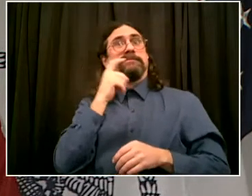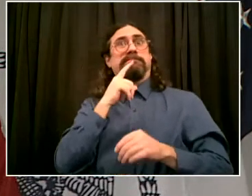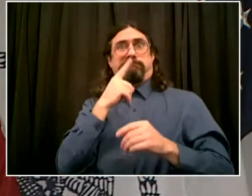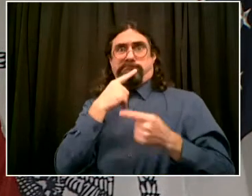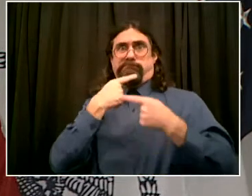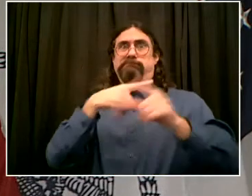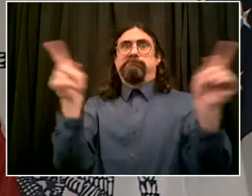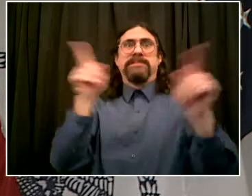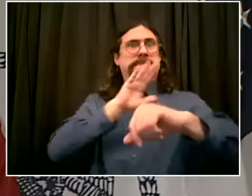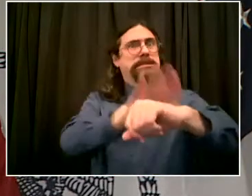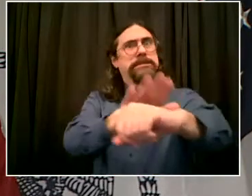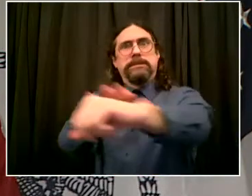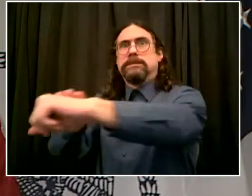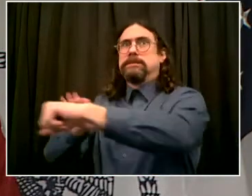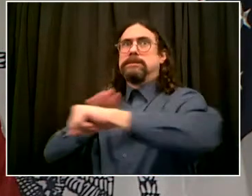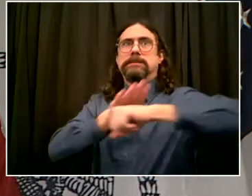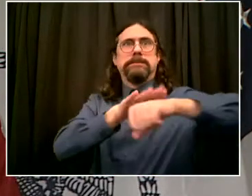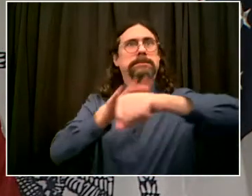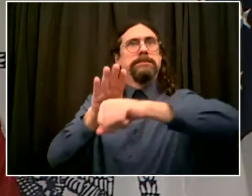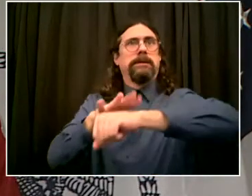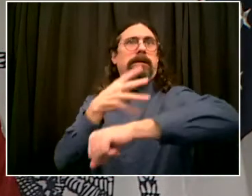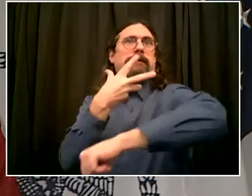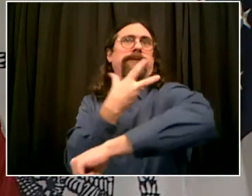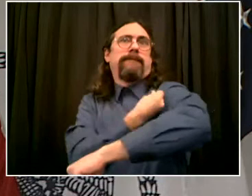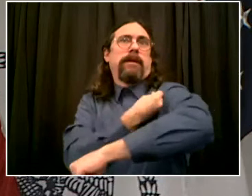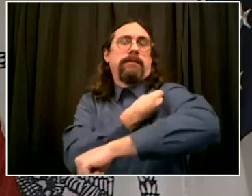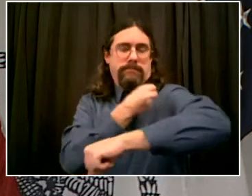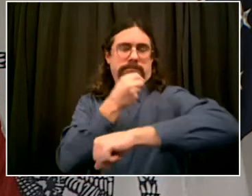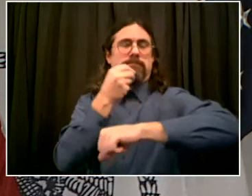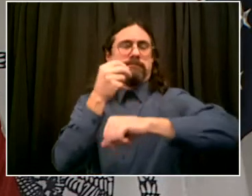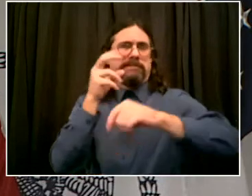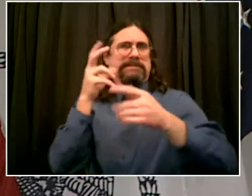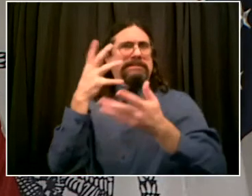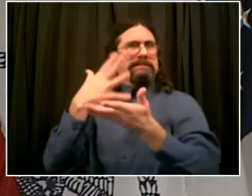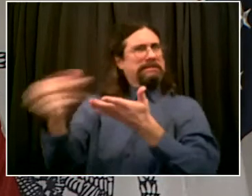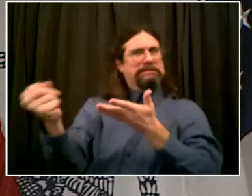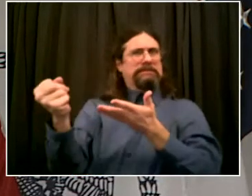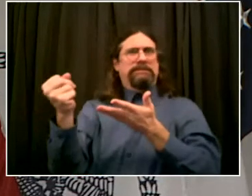IS GOING TO BE RUNNING OUT OF VACCCCINES WHERE YOU'RE TRYING TO SEND A MESSAGE